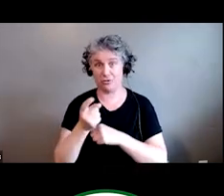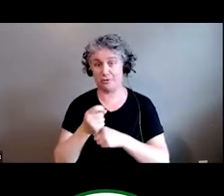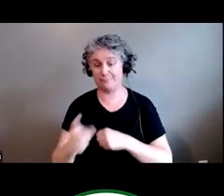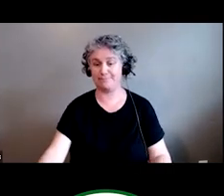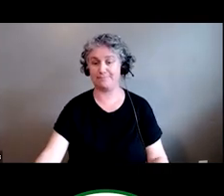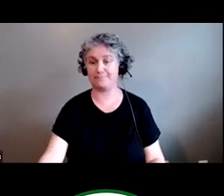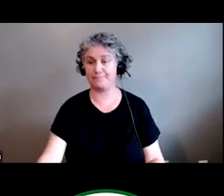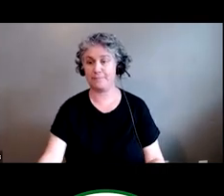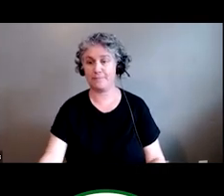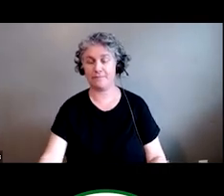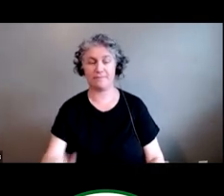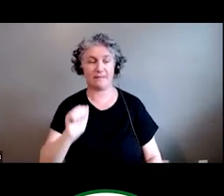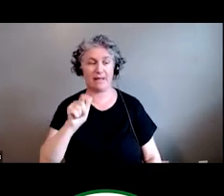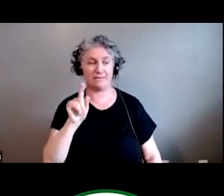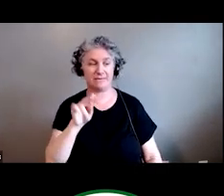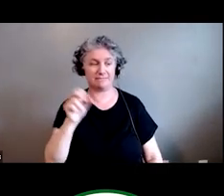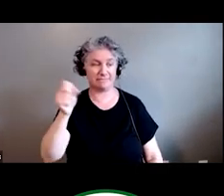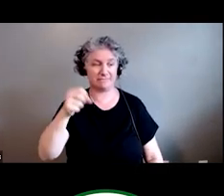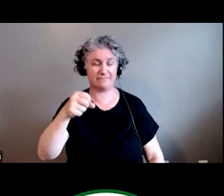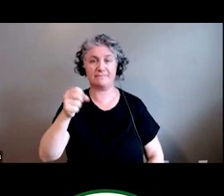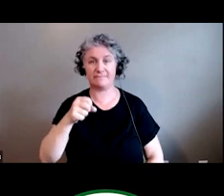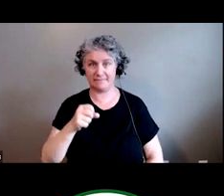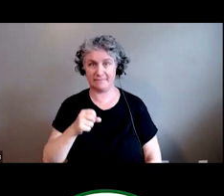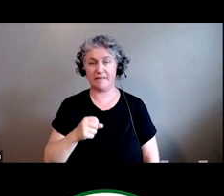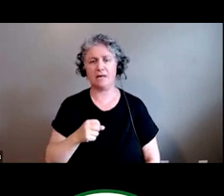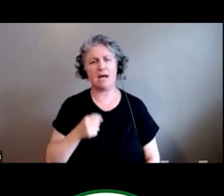Yeah, yeah, absolutely. And I think we're, I think we're on our way.